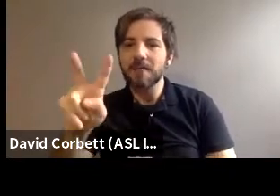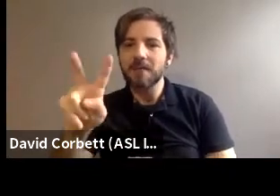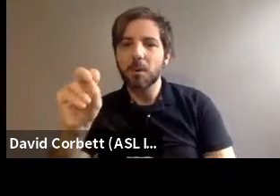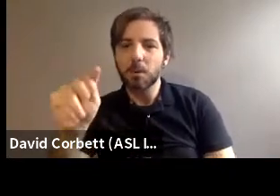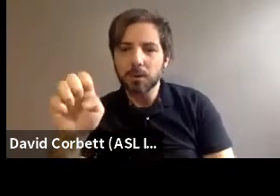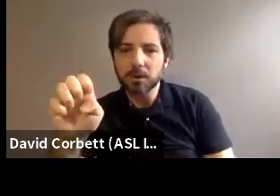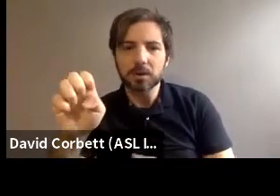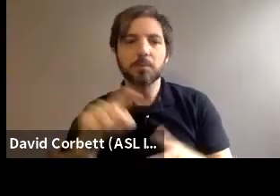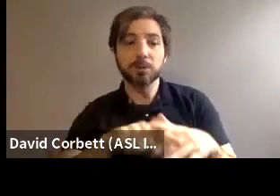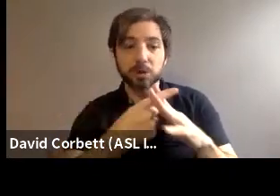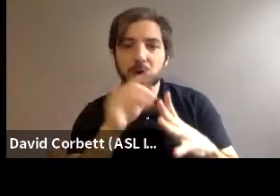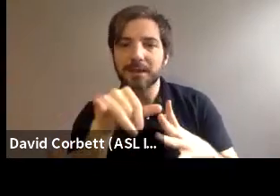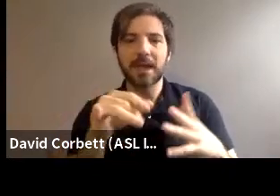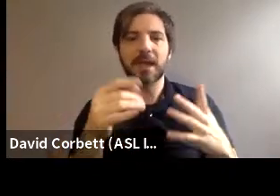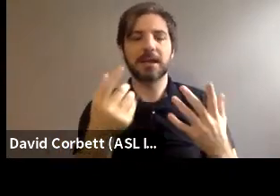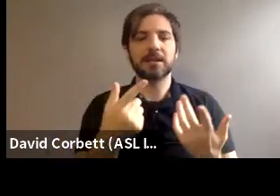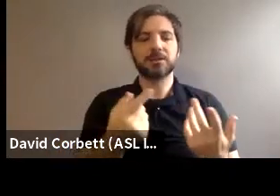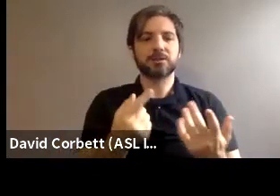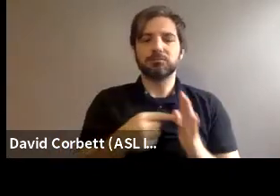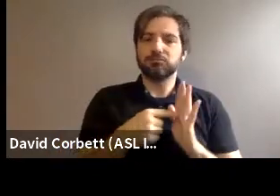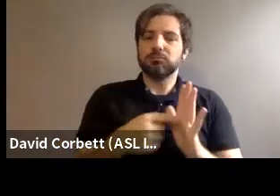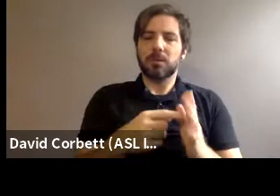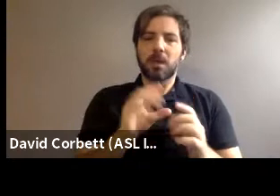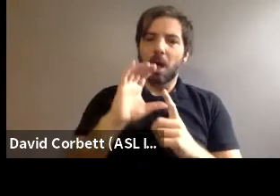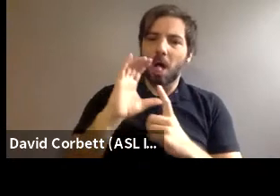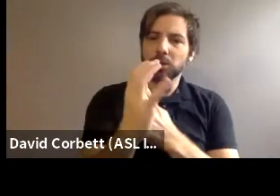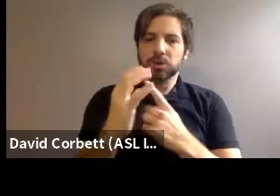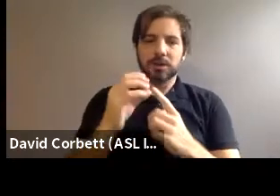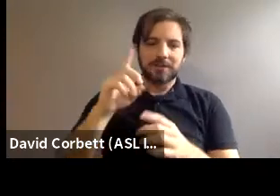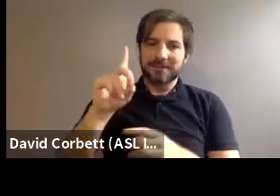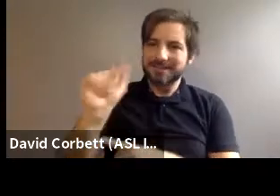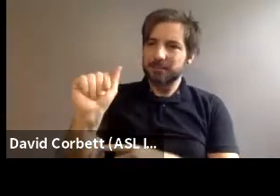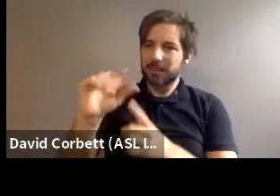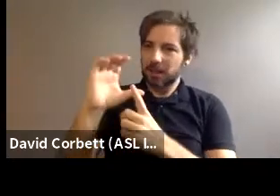and make work about the culture of disability as both entertainment and advocacy. And we